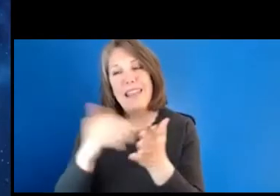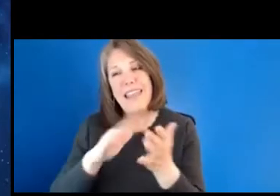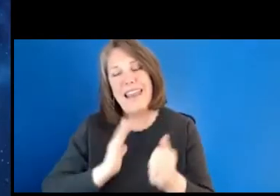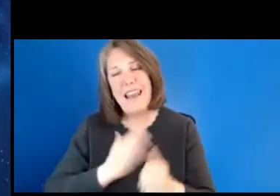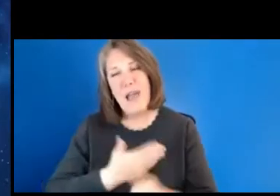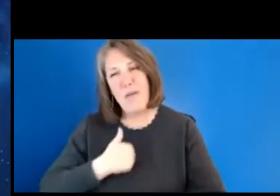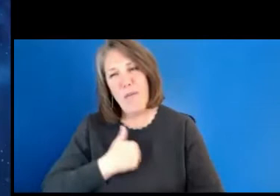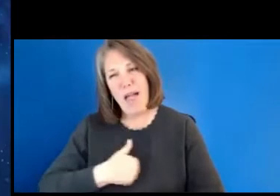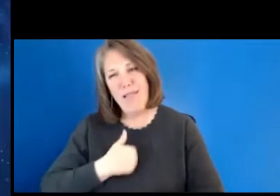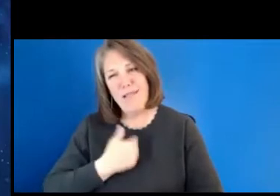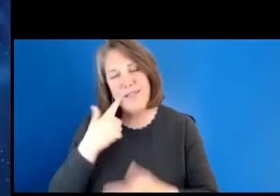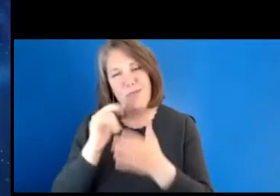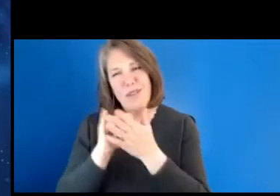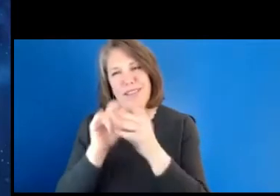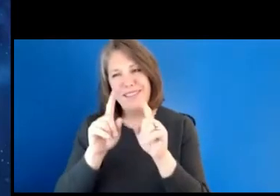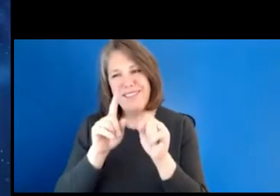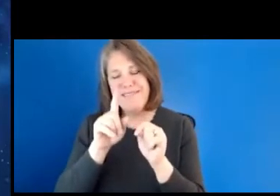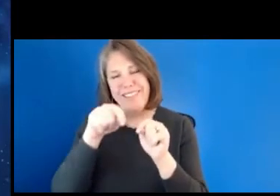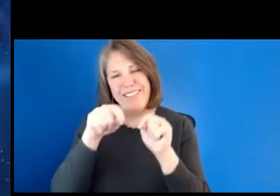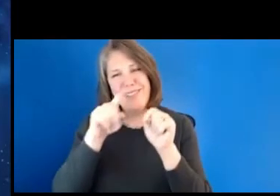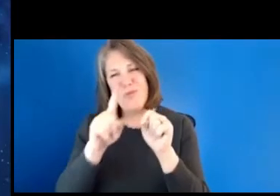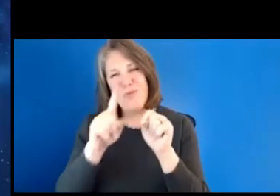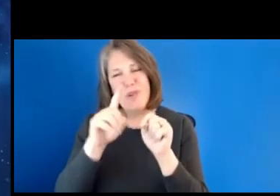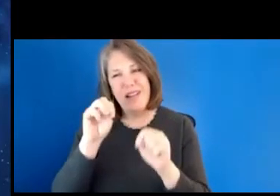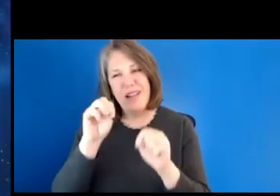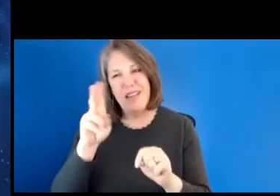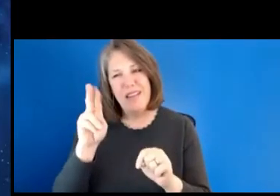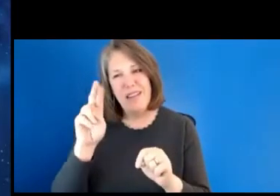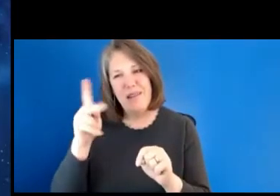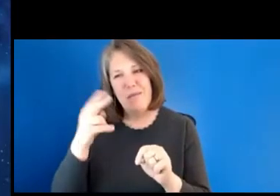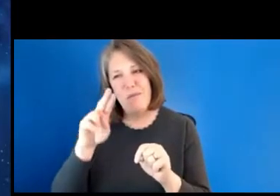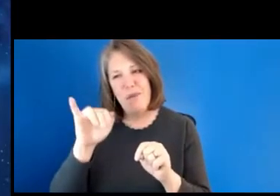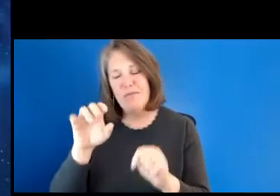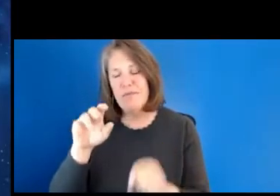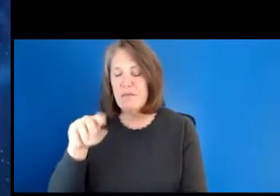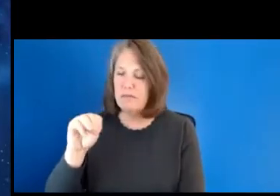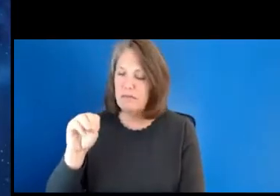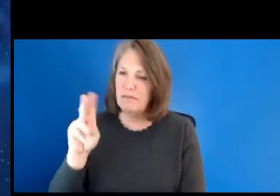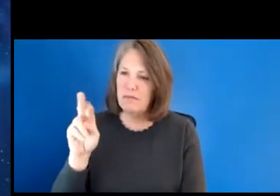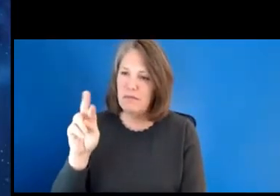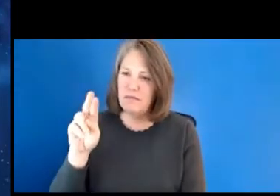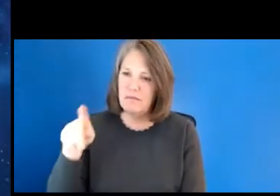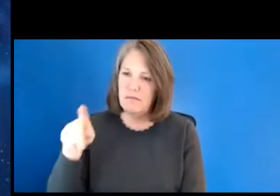This is really Murphy's Law. We 17:01:06 just noticed this earlier today,